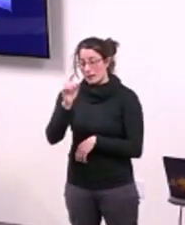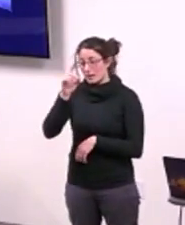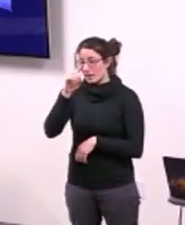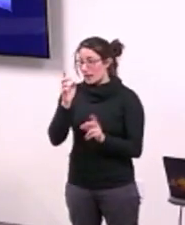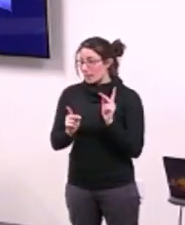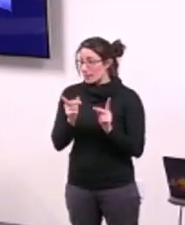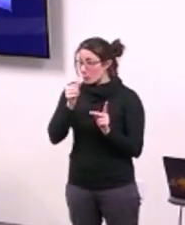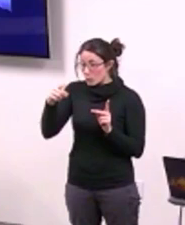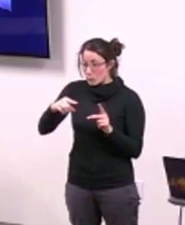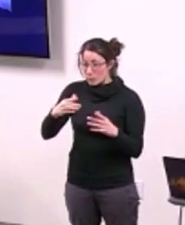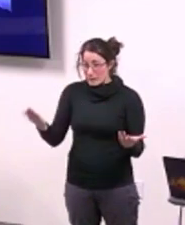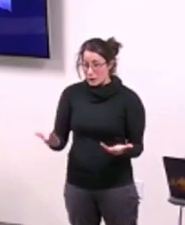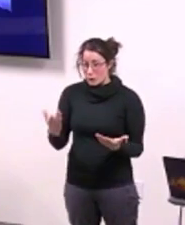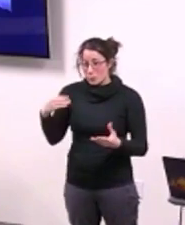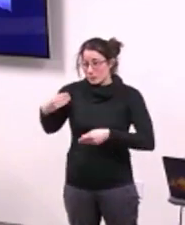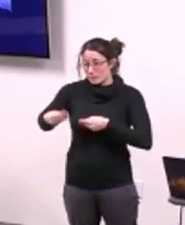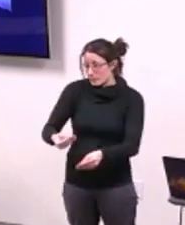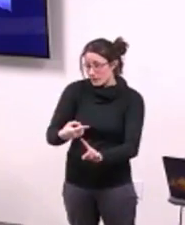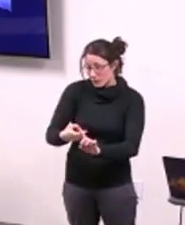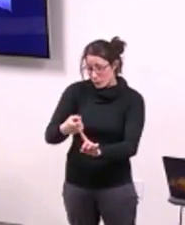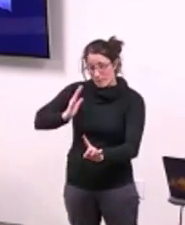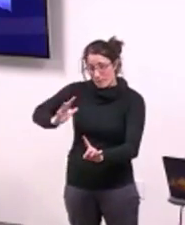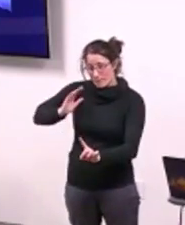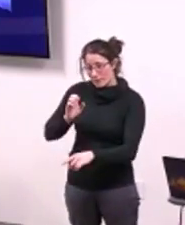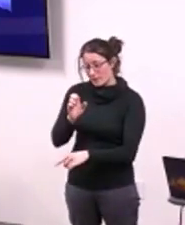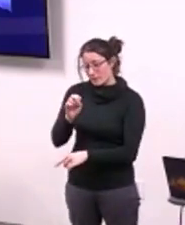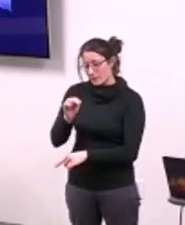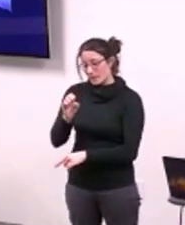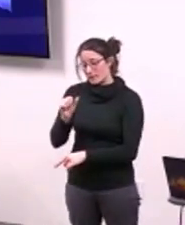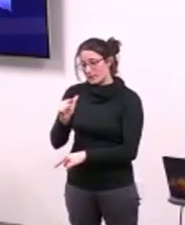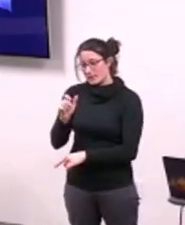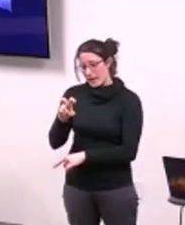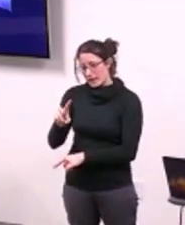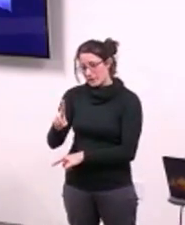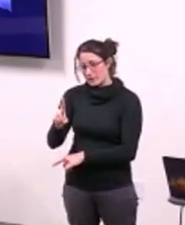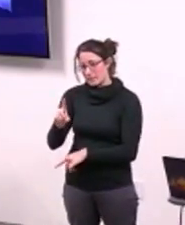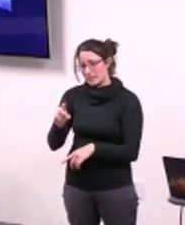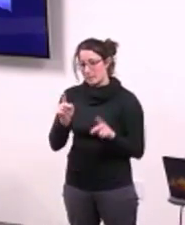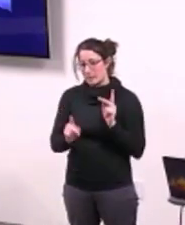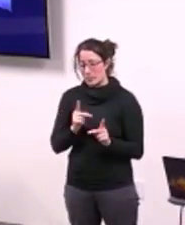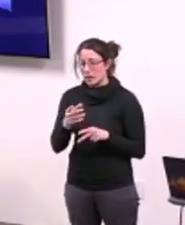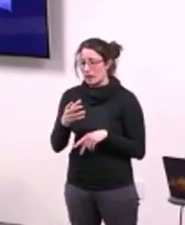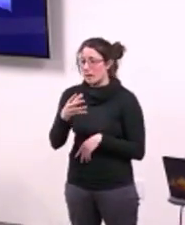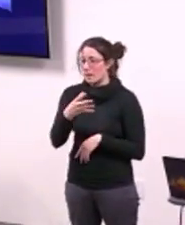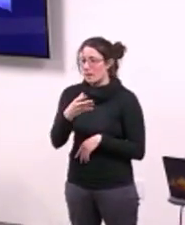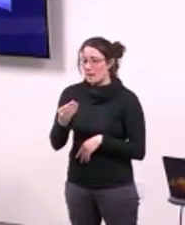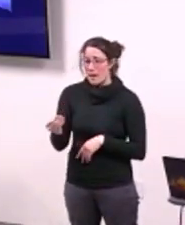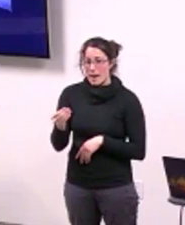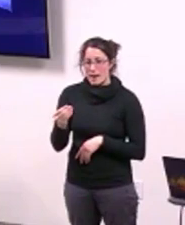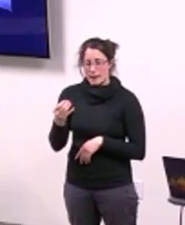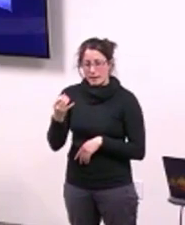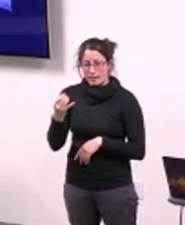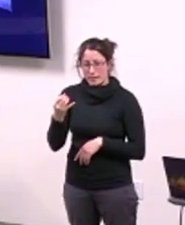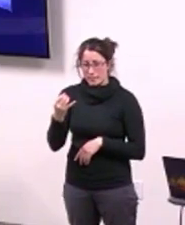who are descendants of enslaved people. Indigenous folks in here who are descendants of folks who were supposed to quite literally not,